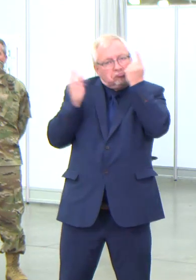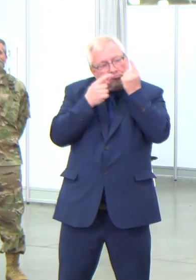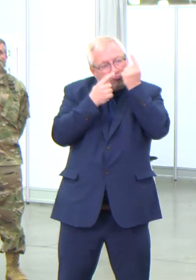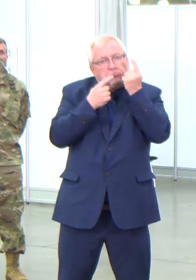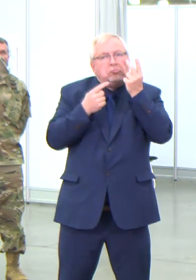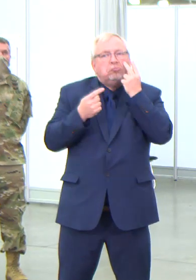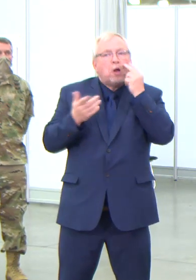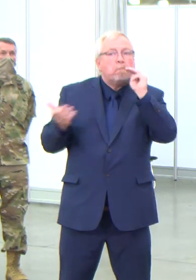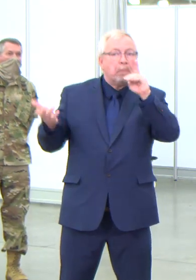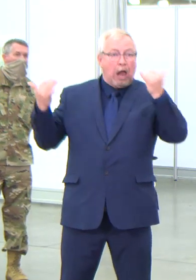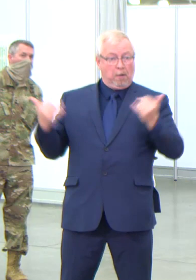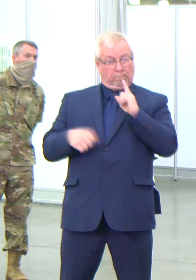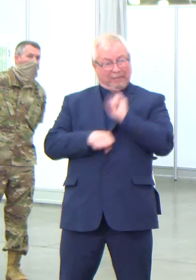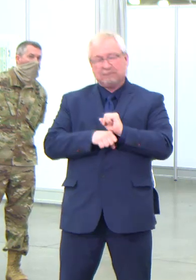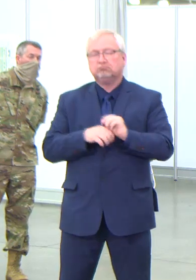report to say that two